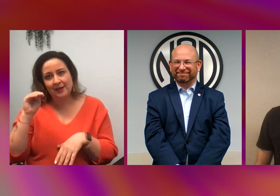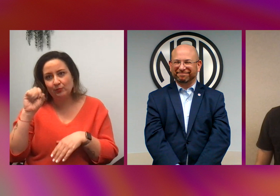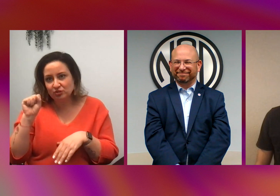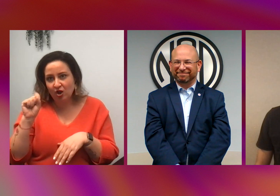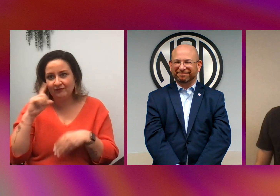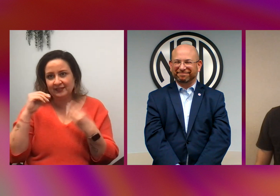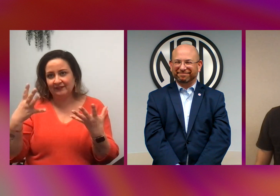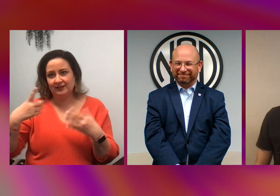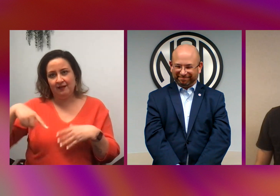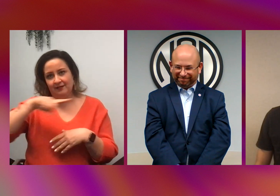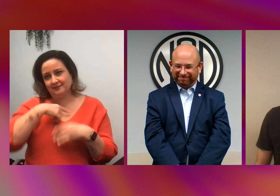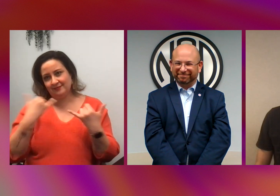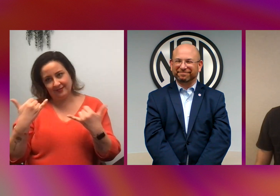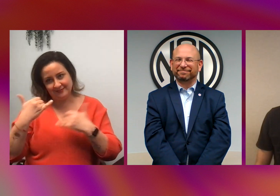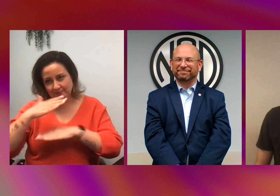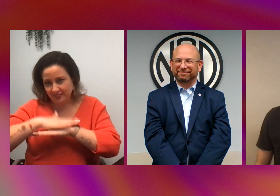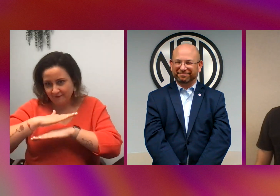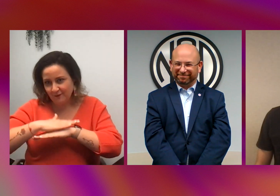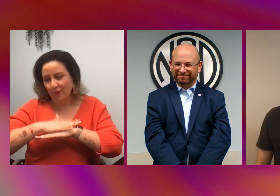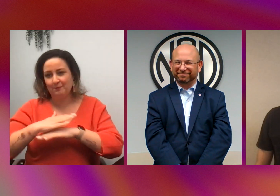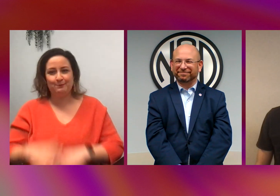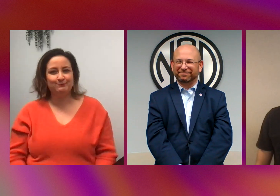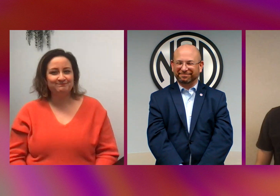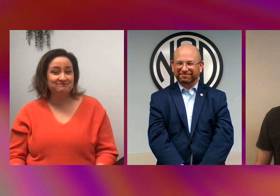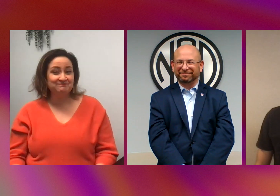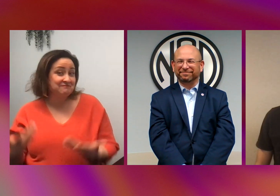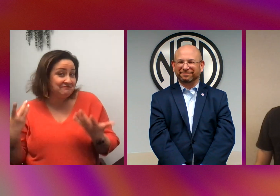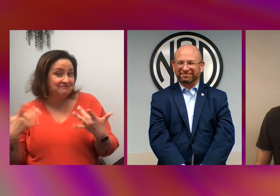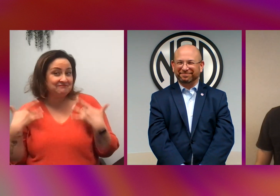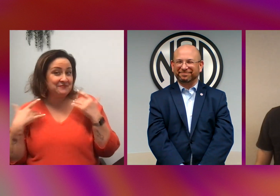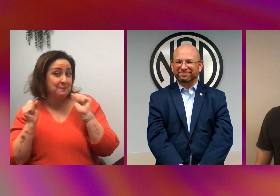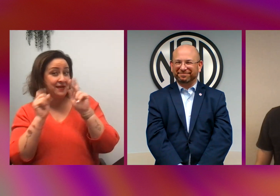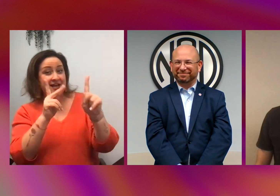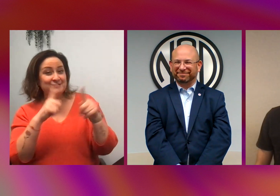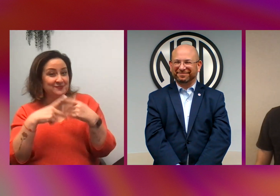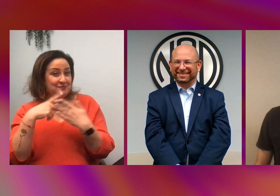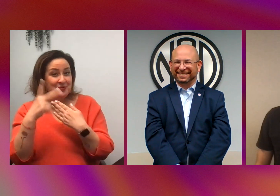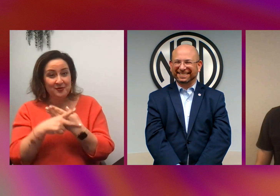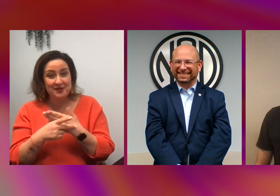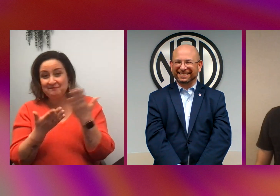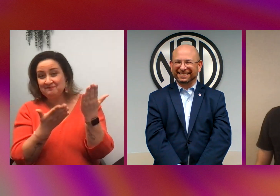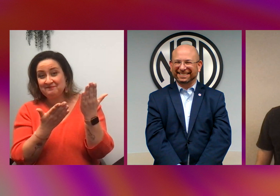this platform and excited to head back to the program.